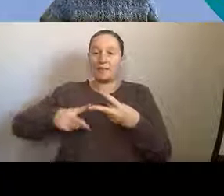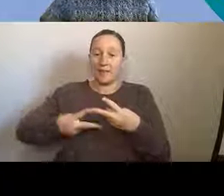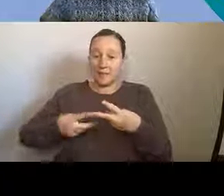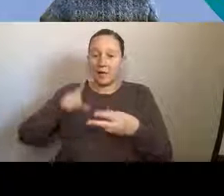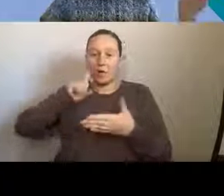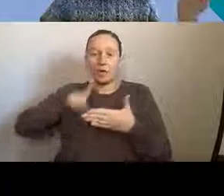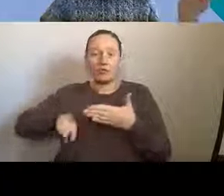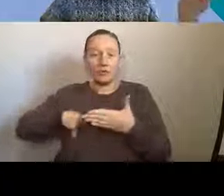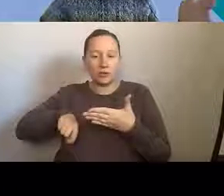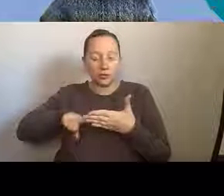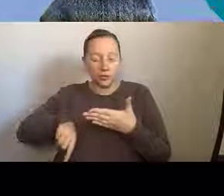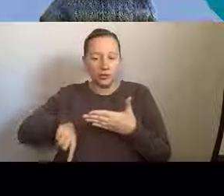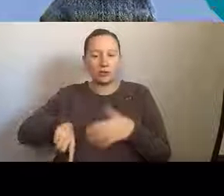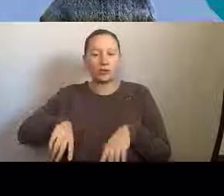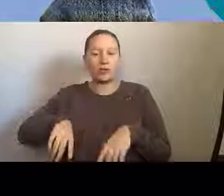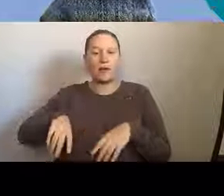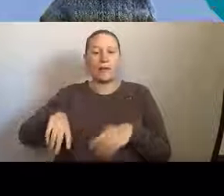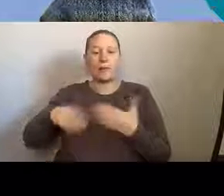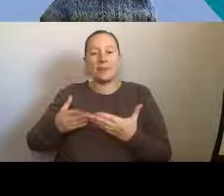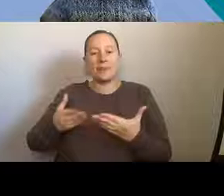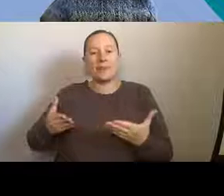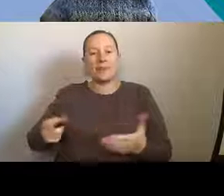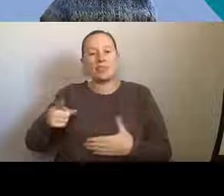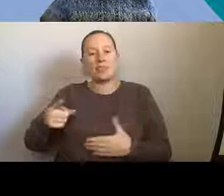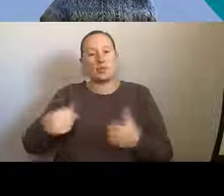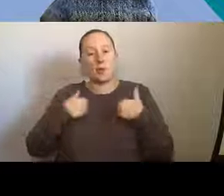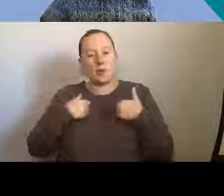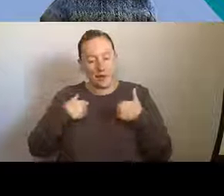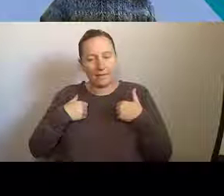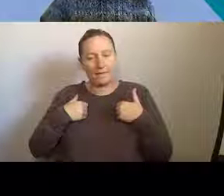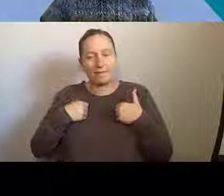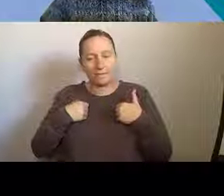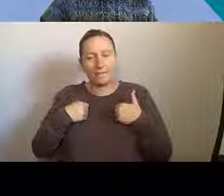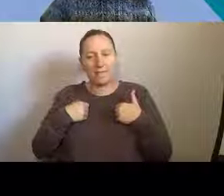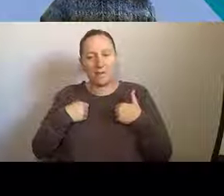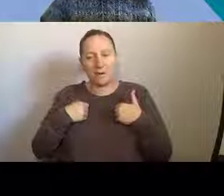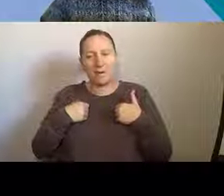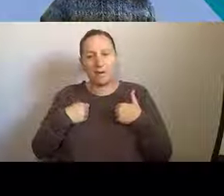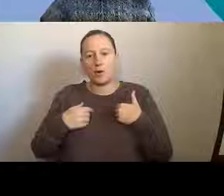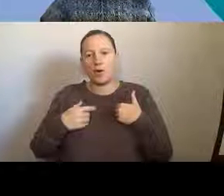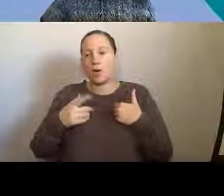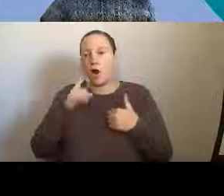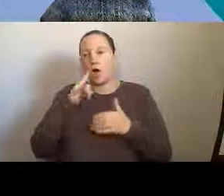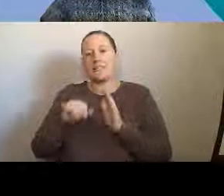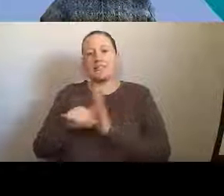and that the materials you have for the secondary research that you work with are identifiable at some point